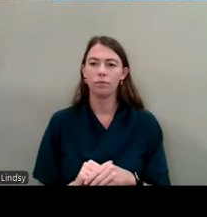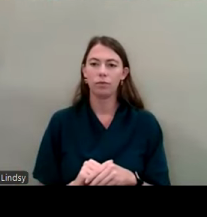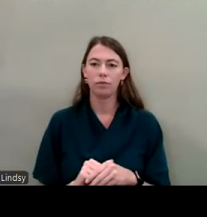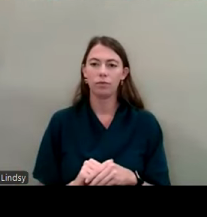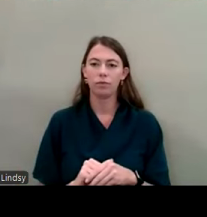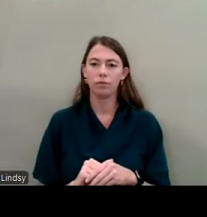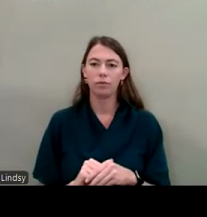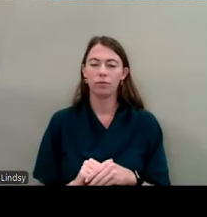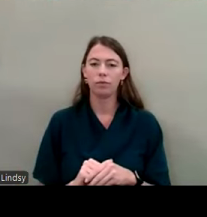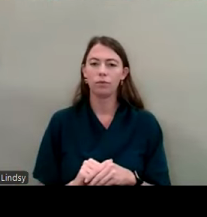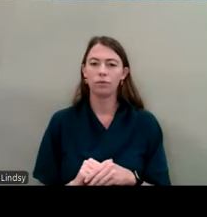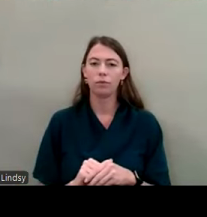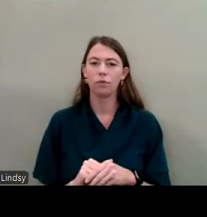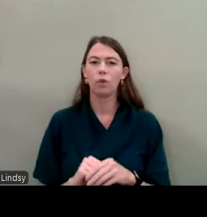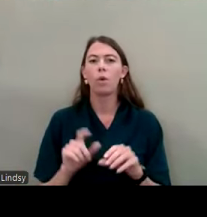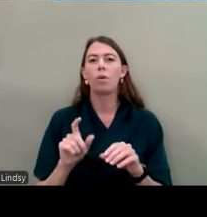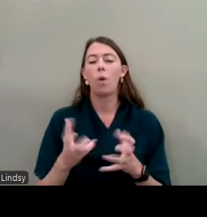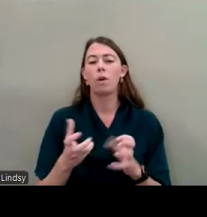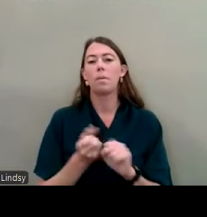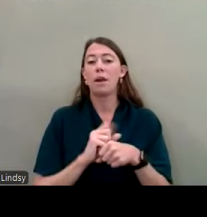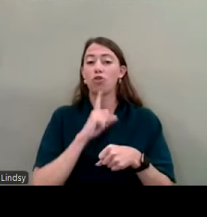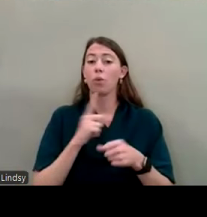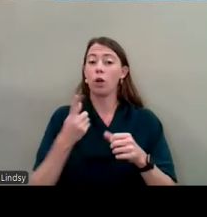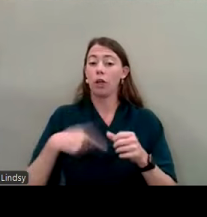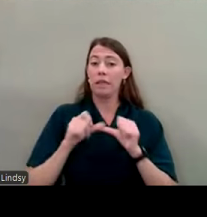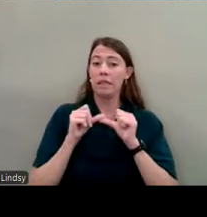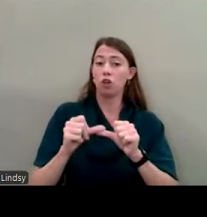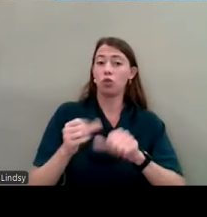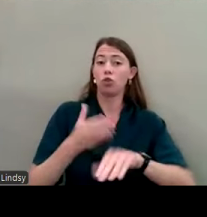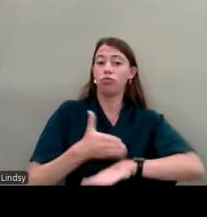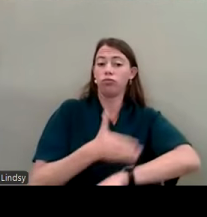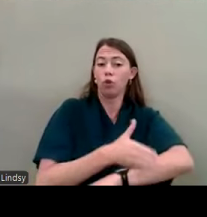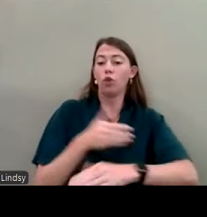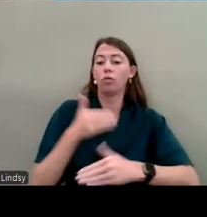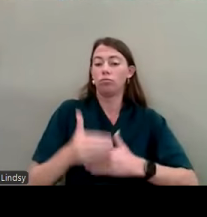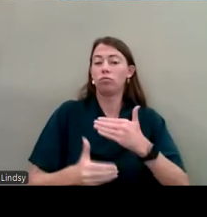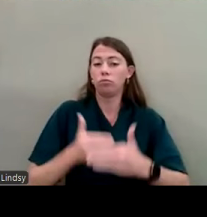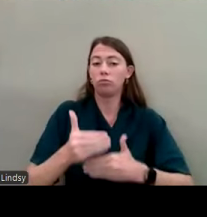the importance of making progress when you approach an accessibility program.